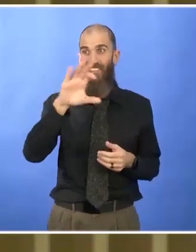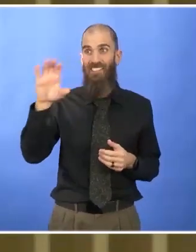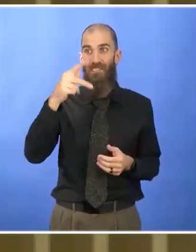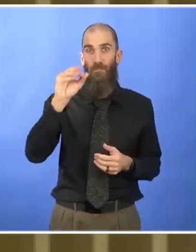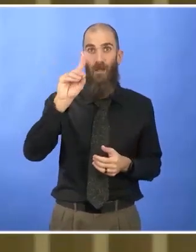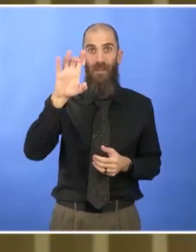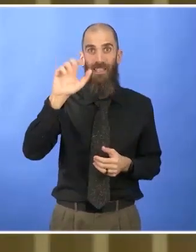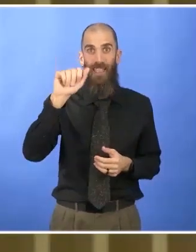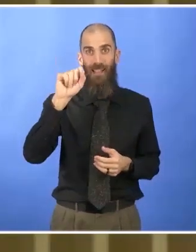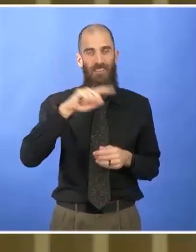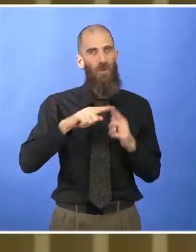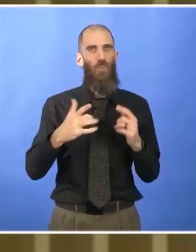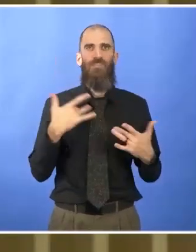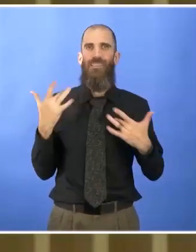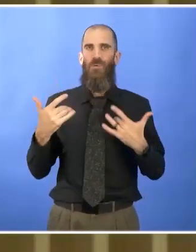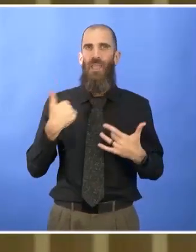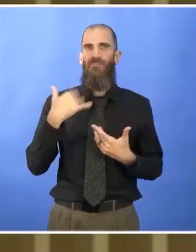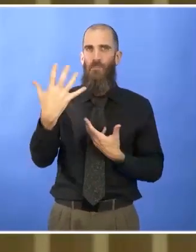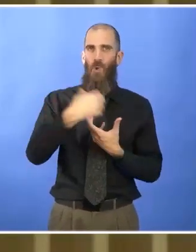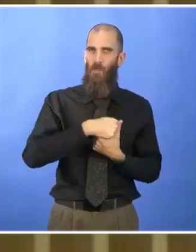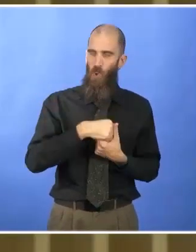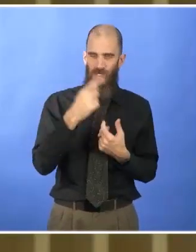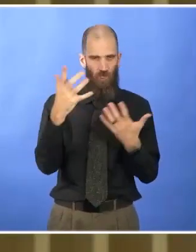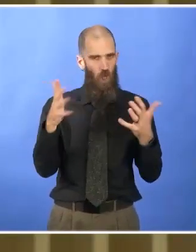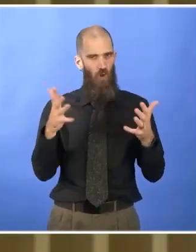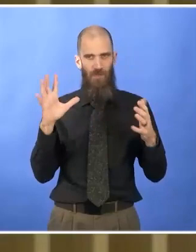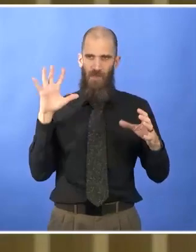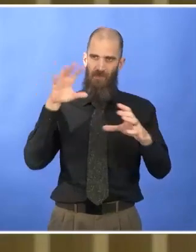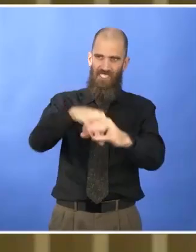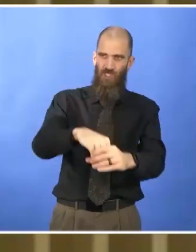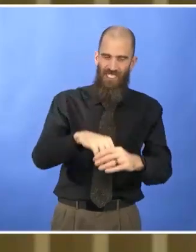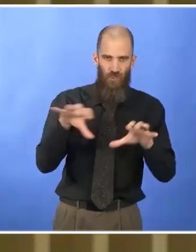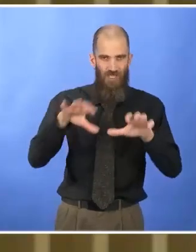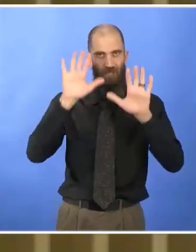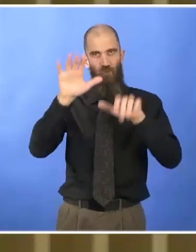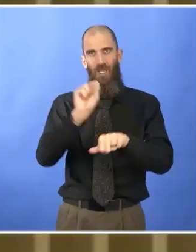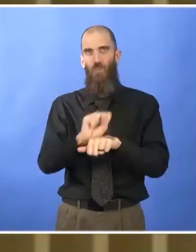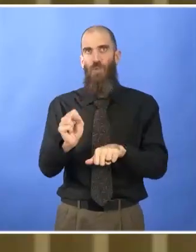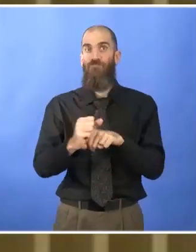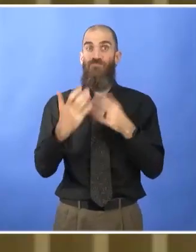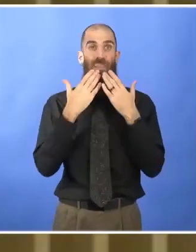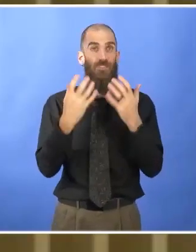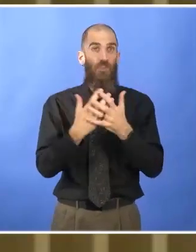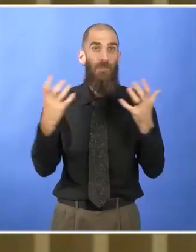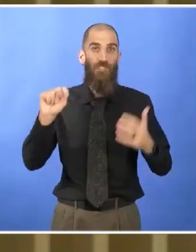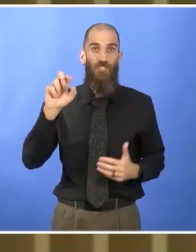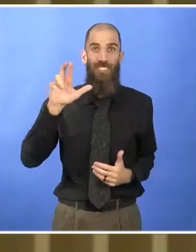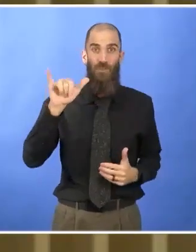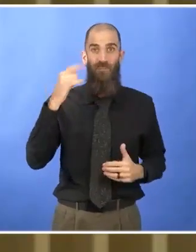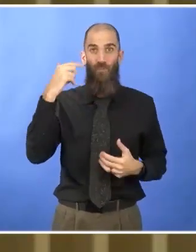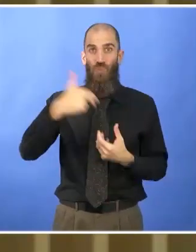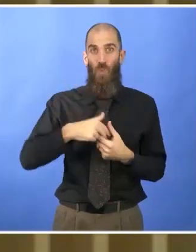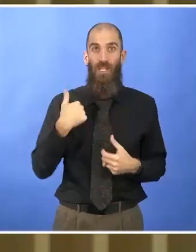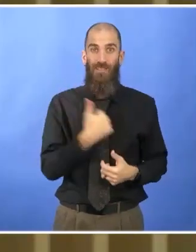JOINING US. COMMISSIONER STARKS, DO YOU